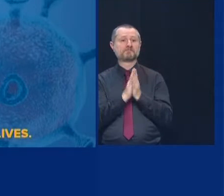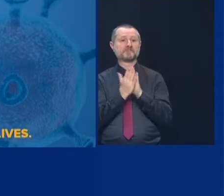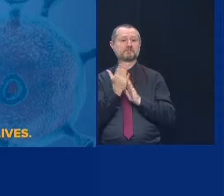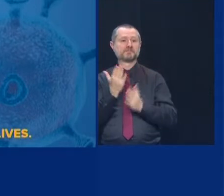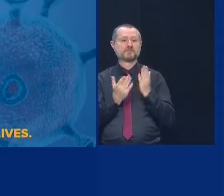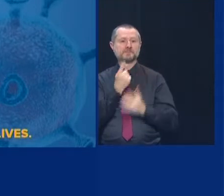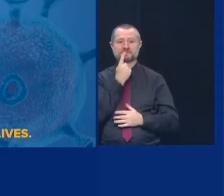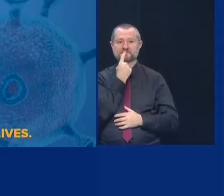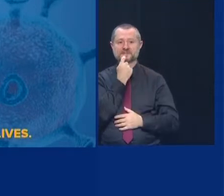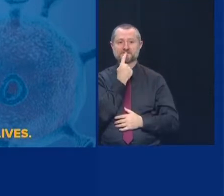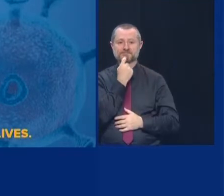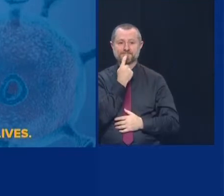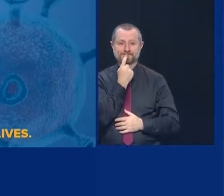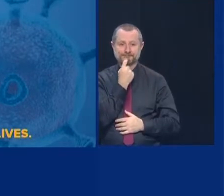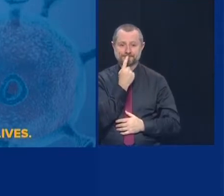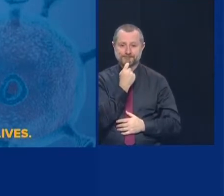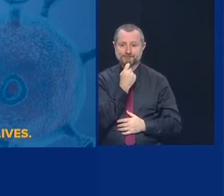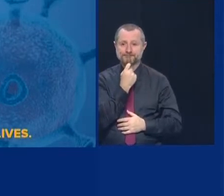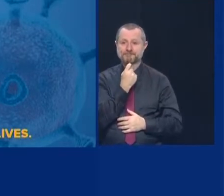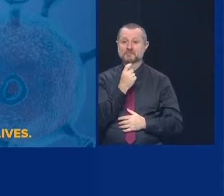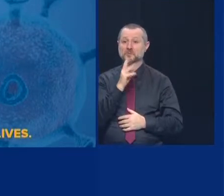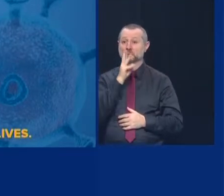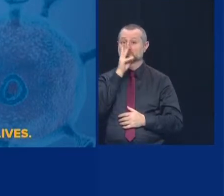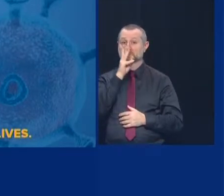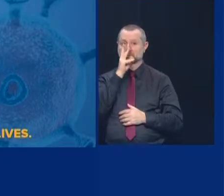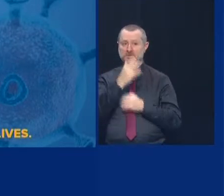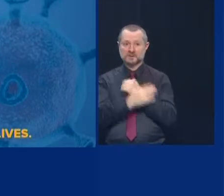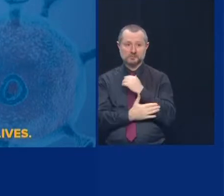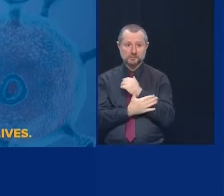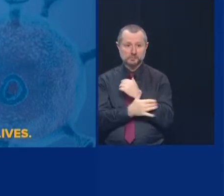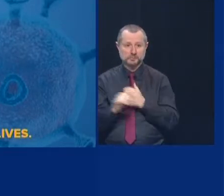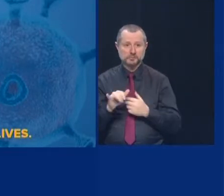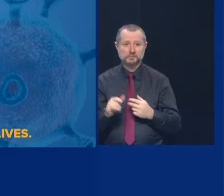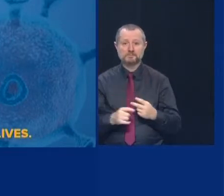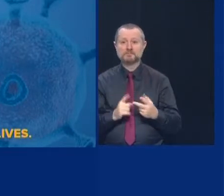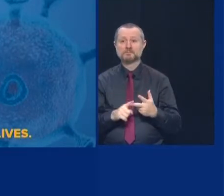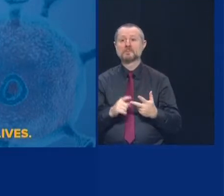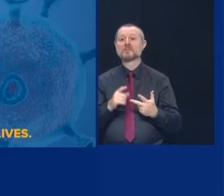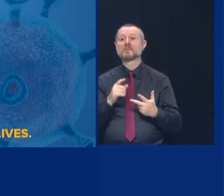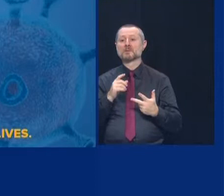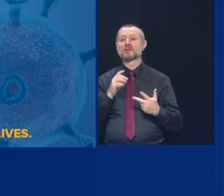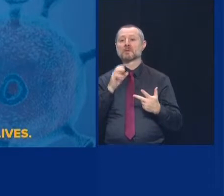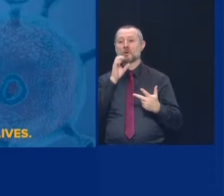ON THE WARNING TRACK, PARTS OF ERIE COUNTY ARE ON TRACK TO